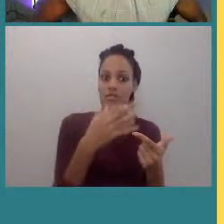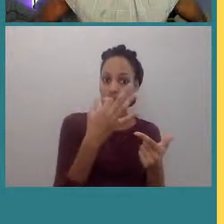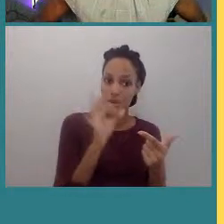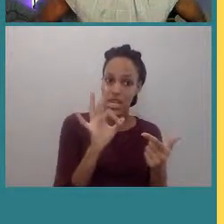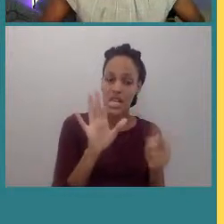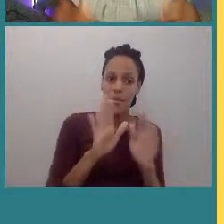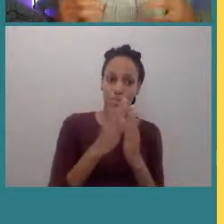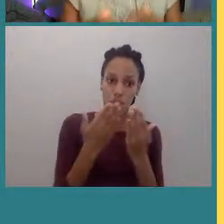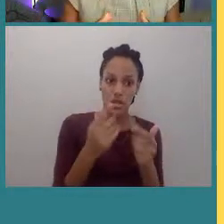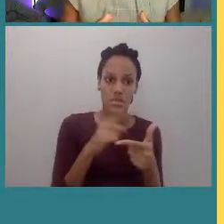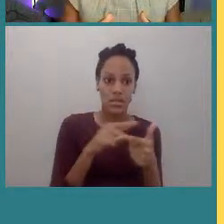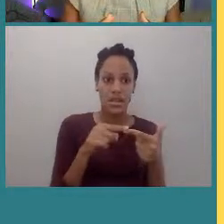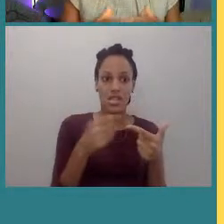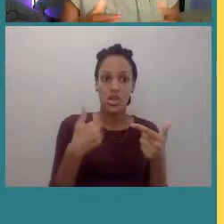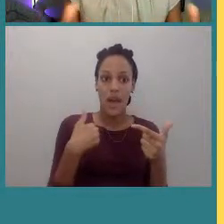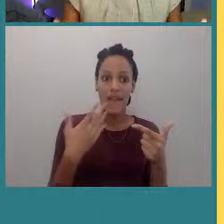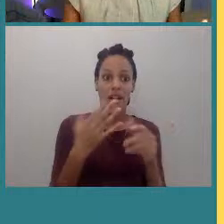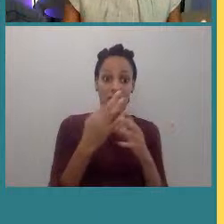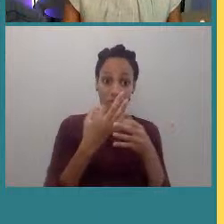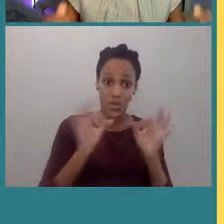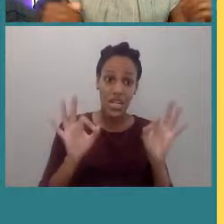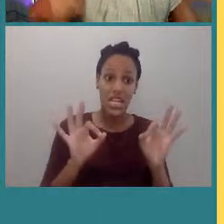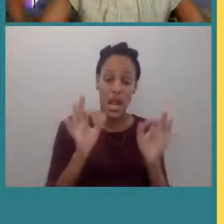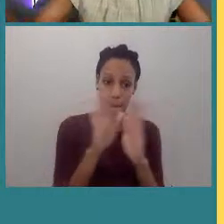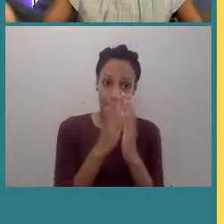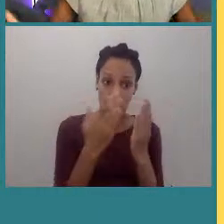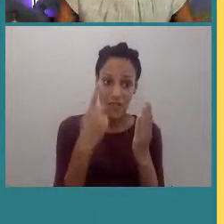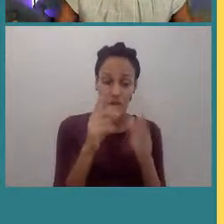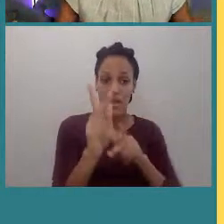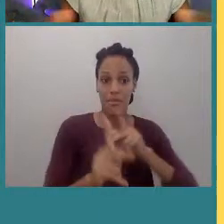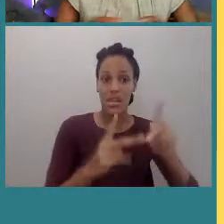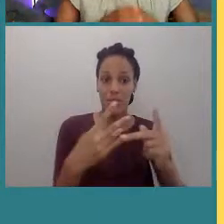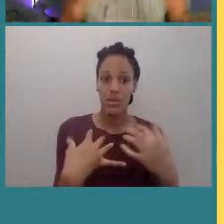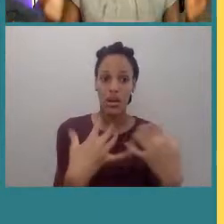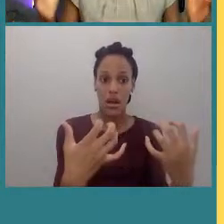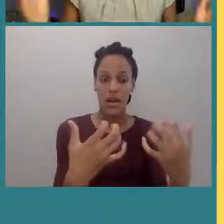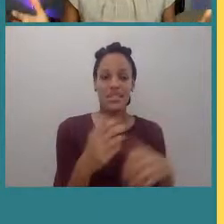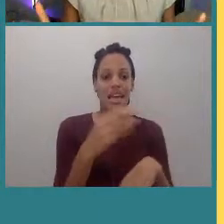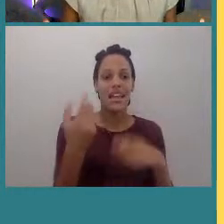years, so you need to start supporting them and give them grace. Don't say that is why